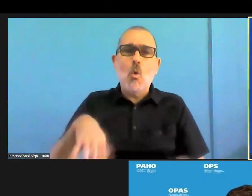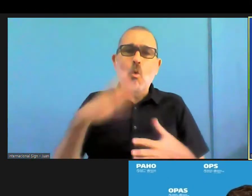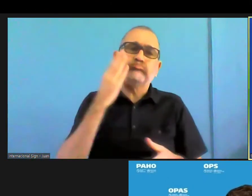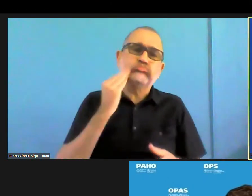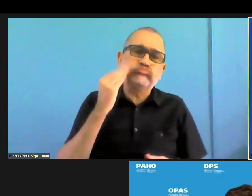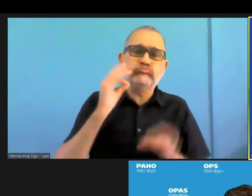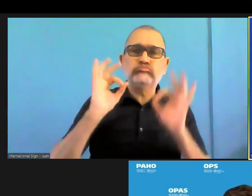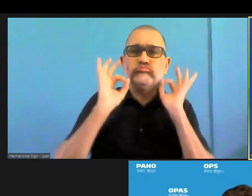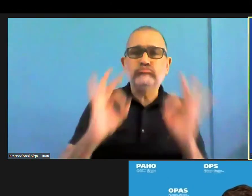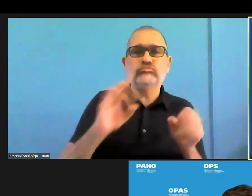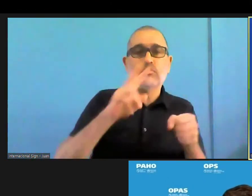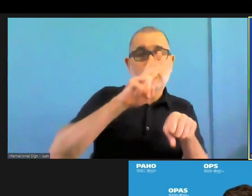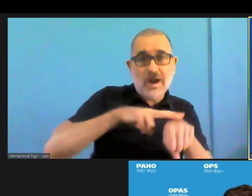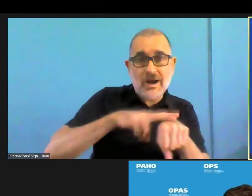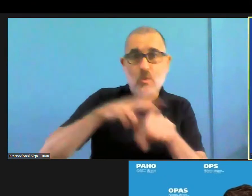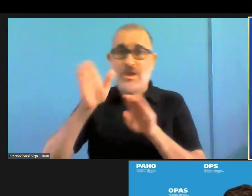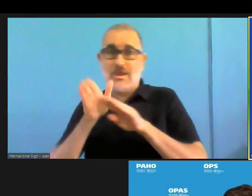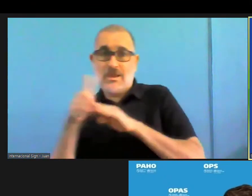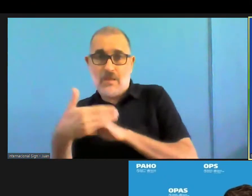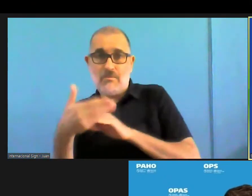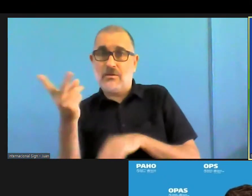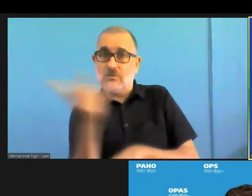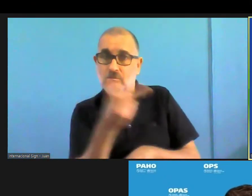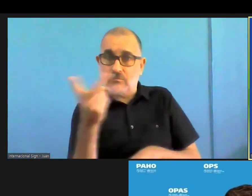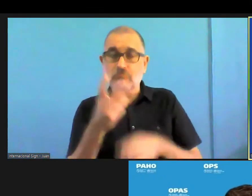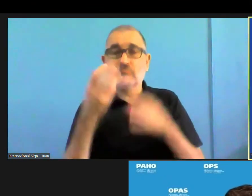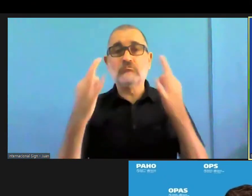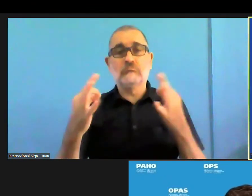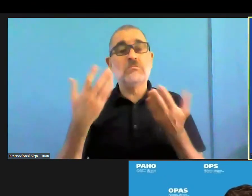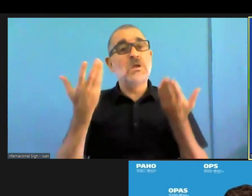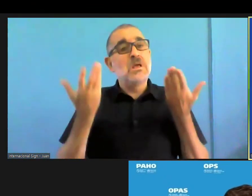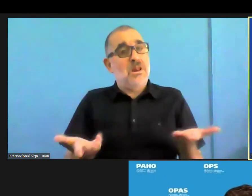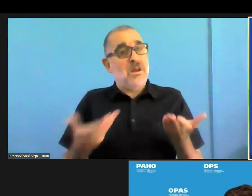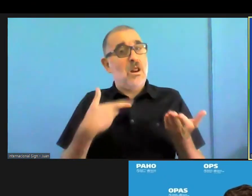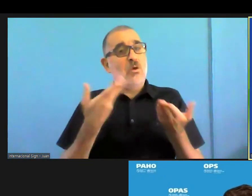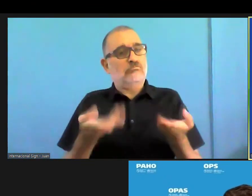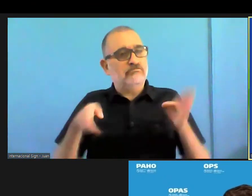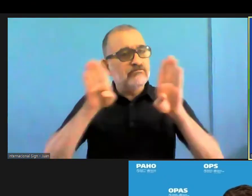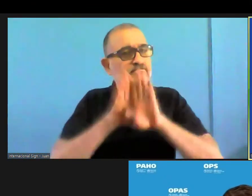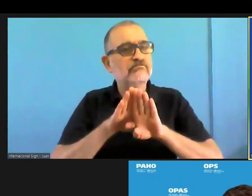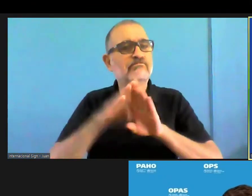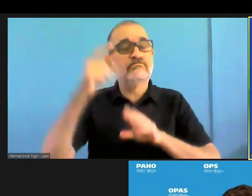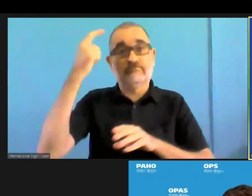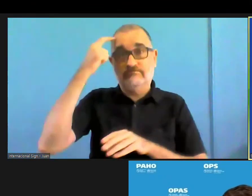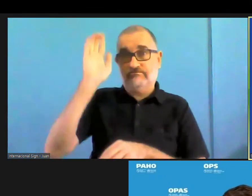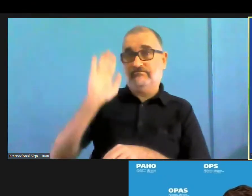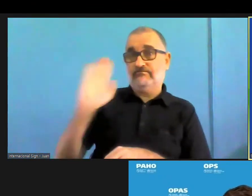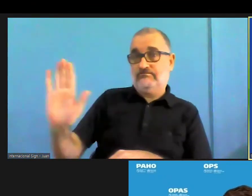services department , from the director, Dr. James Fitzgerald, who is leading the organization's work on universal